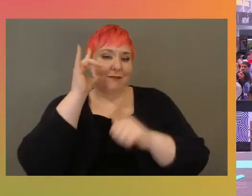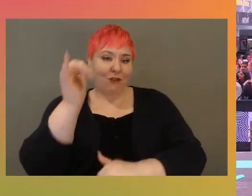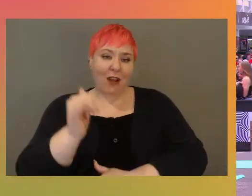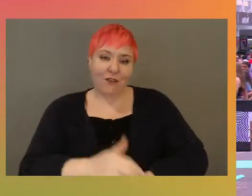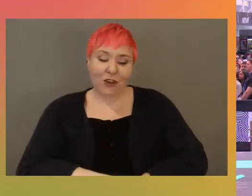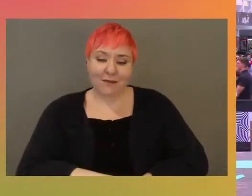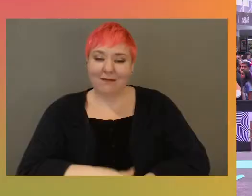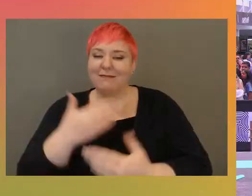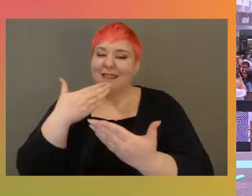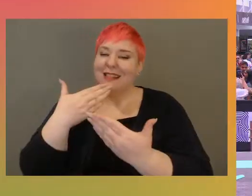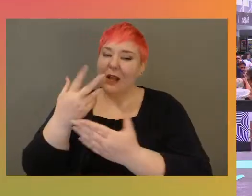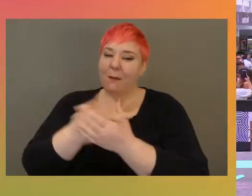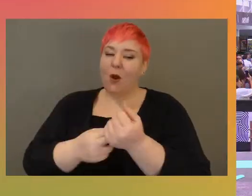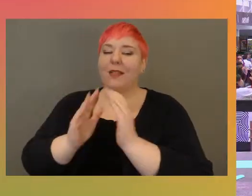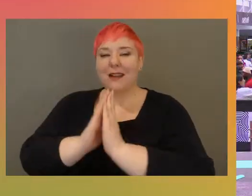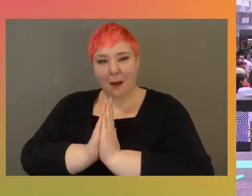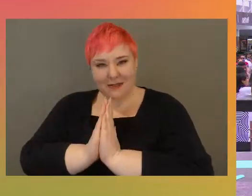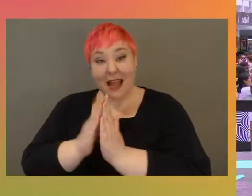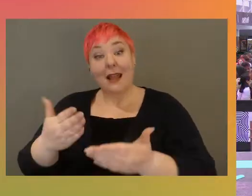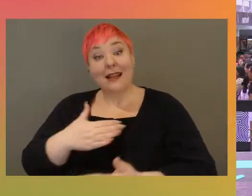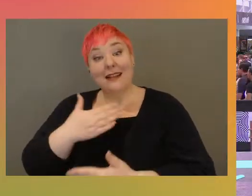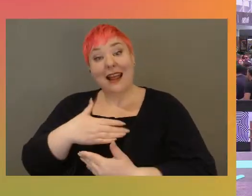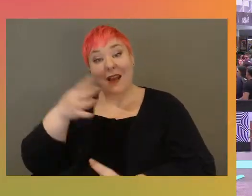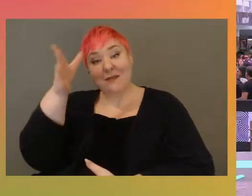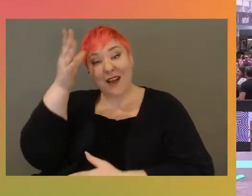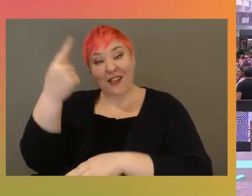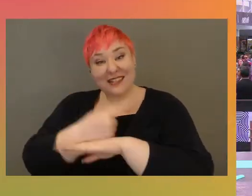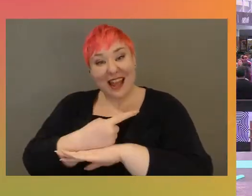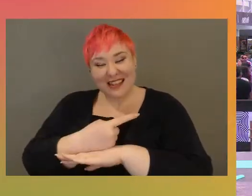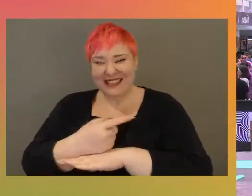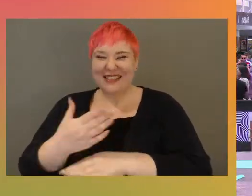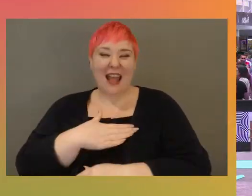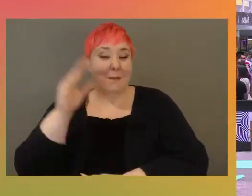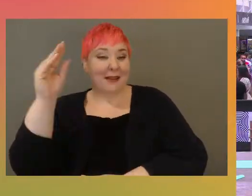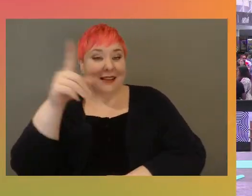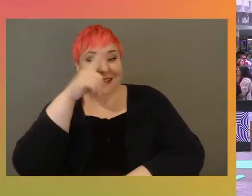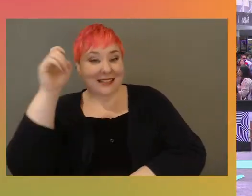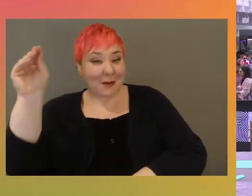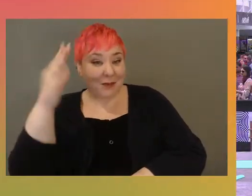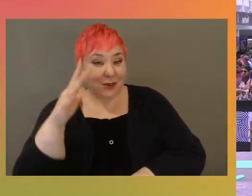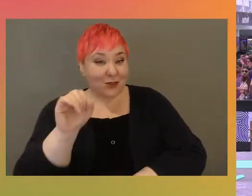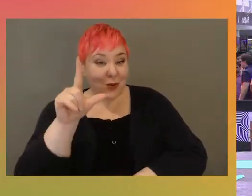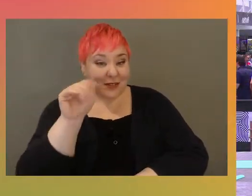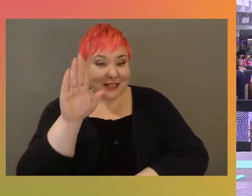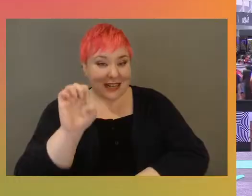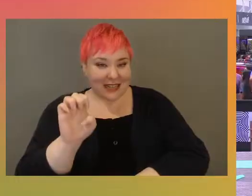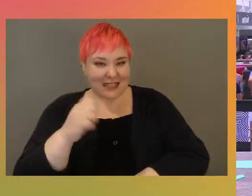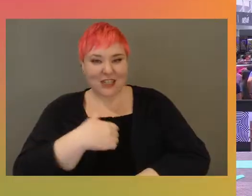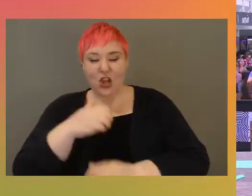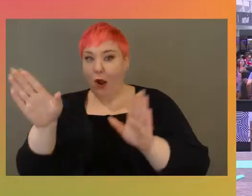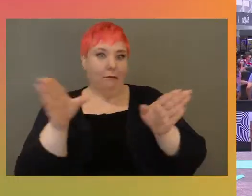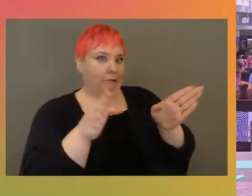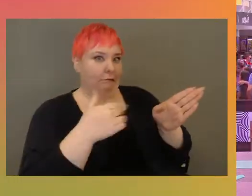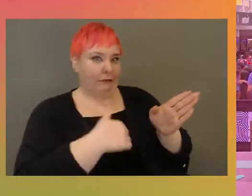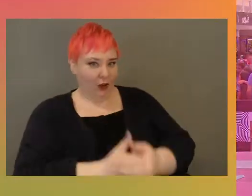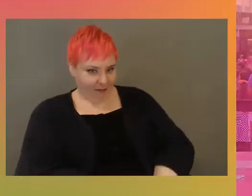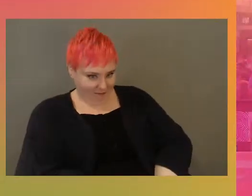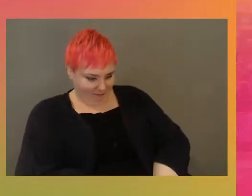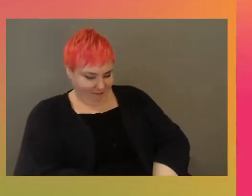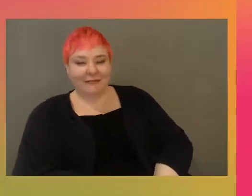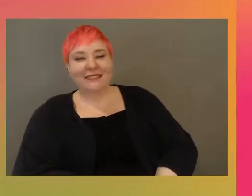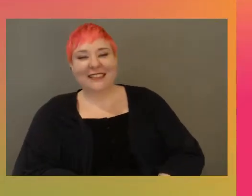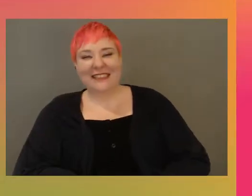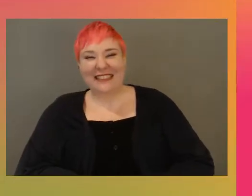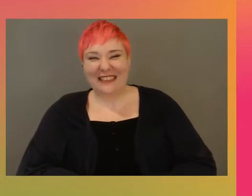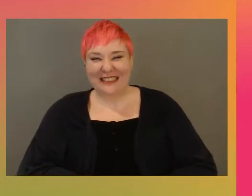DOUGLAS, THIS EVENT IS TRULY